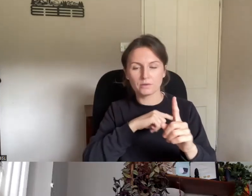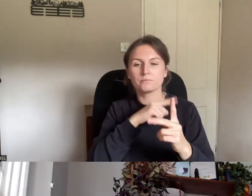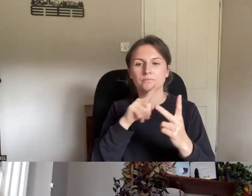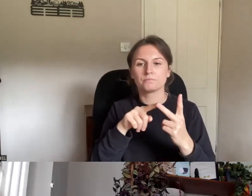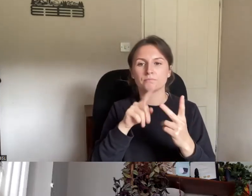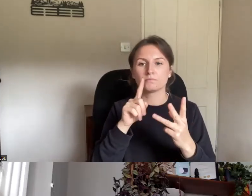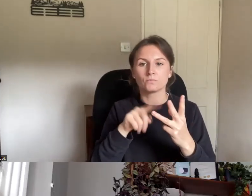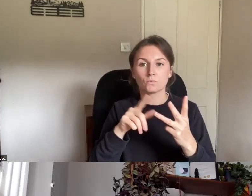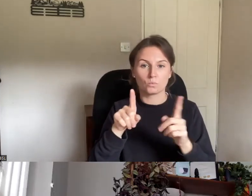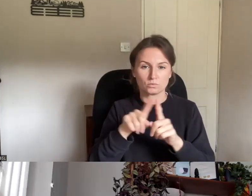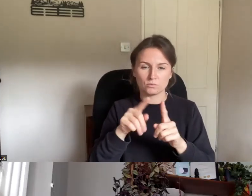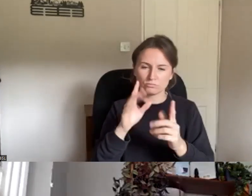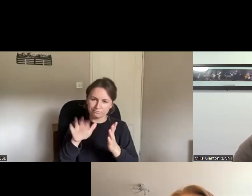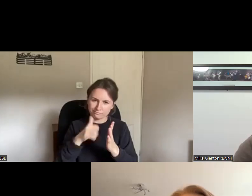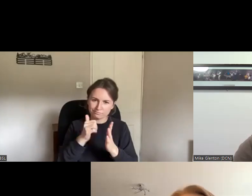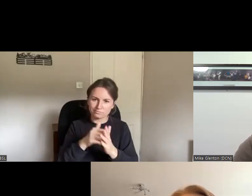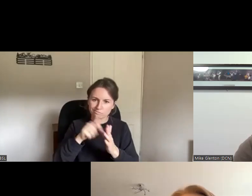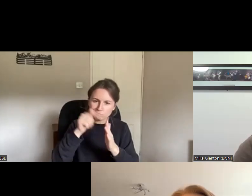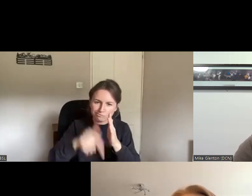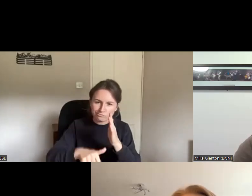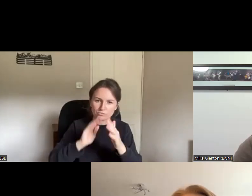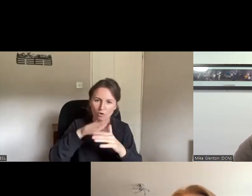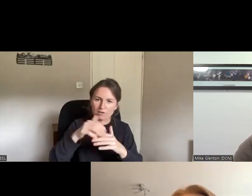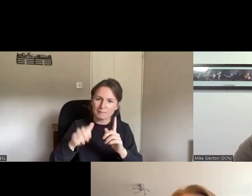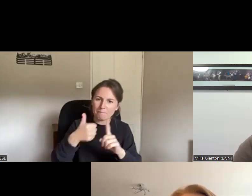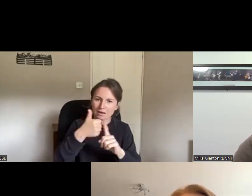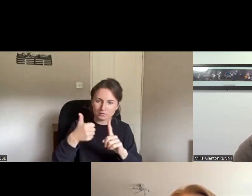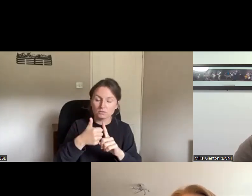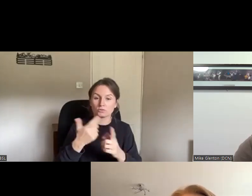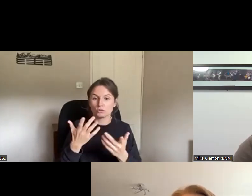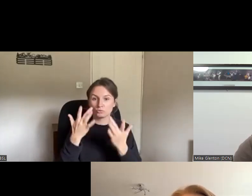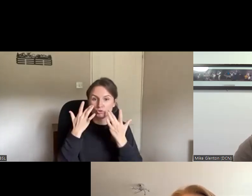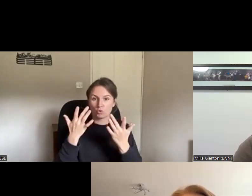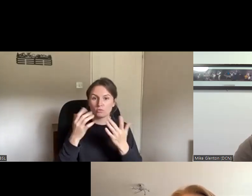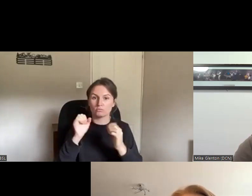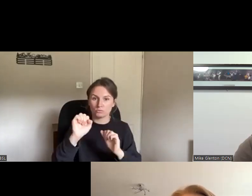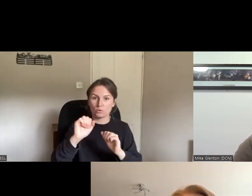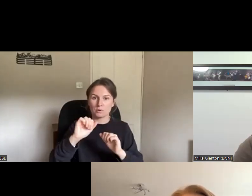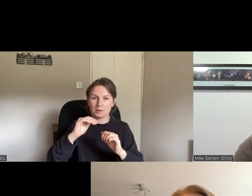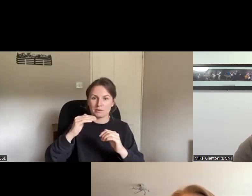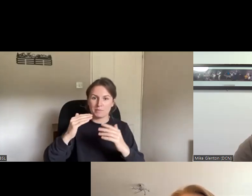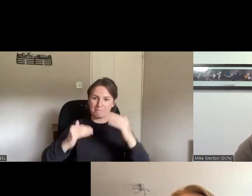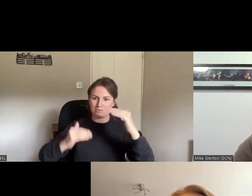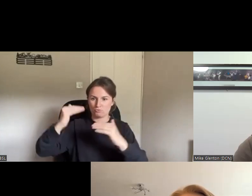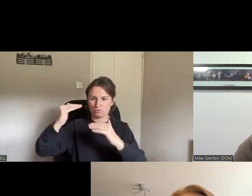about your impact. You need to share your metrics, you need to share the measures you have used and you will need to provide